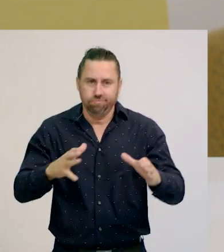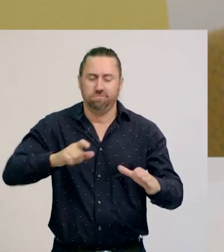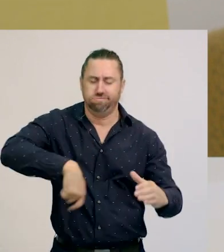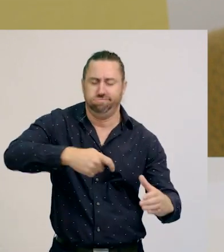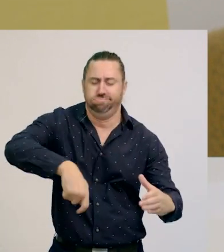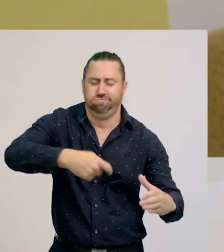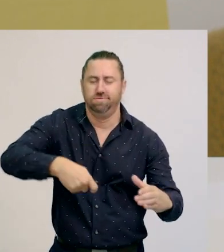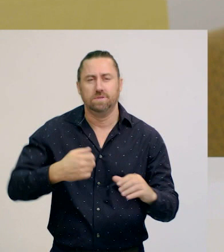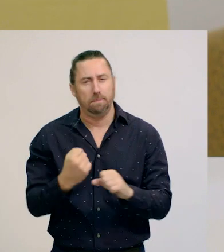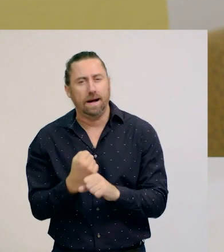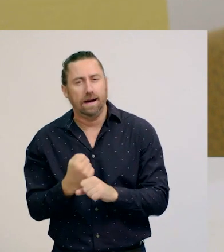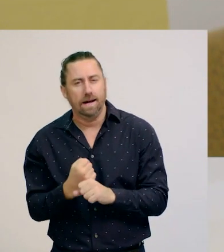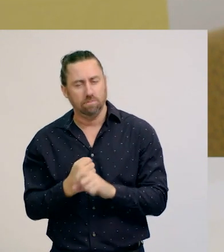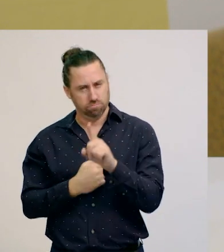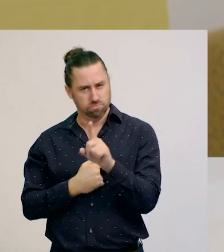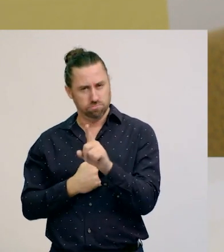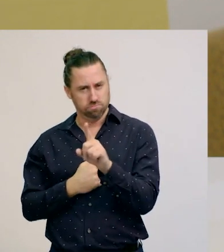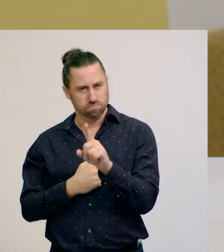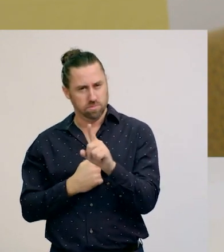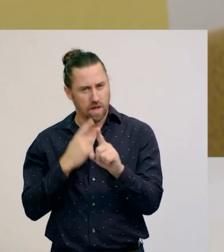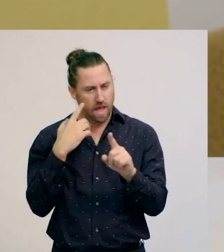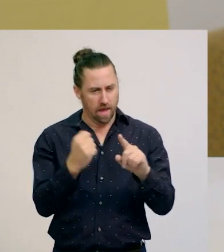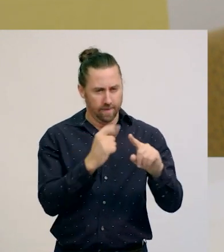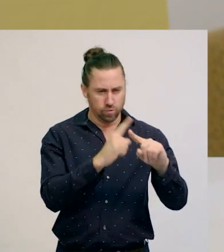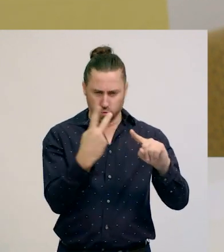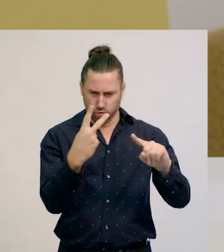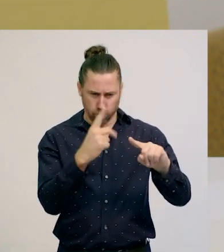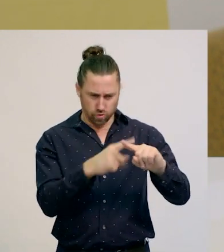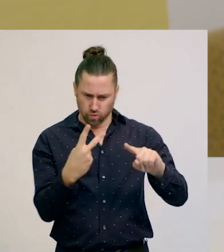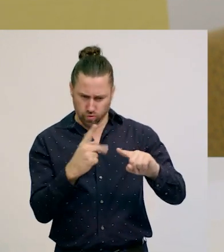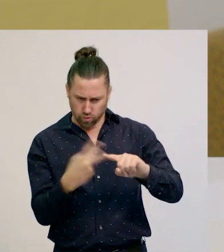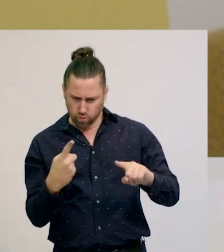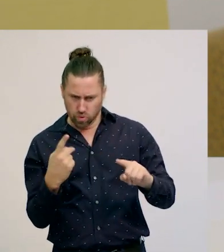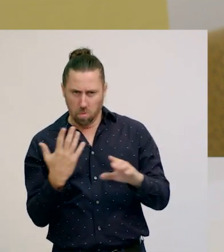Notice how we multiply the amount of ingredients before we add them together?